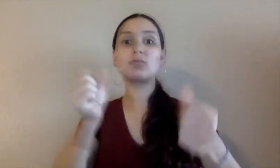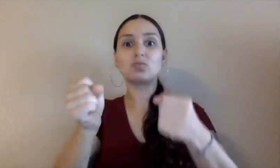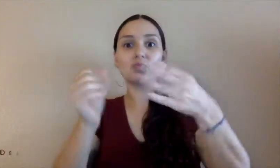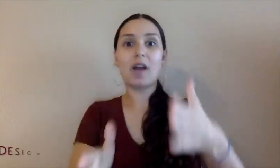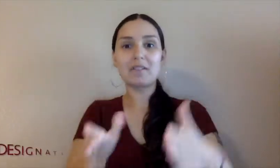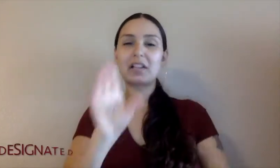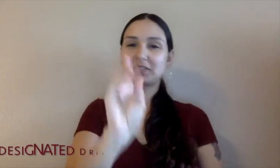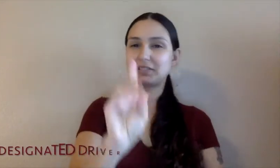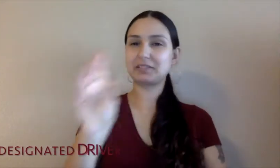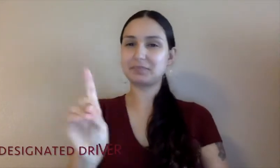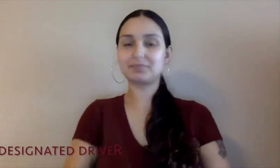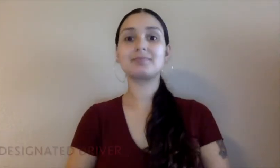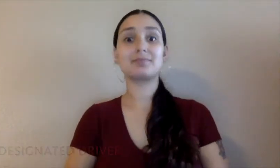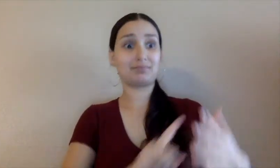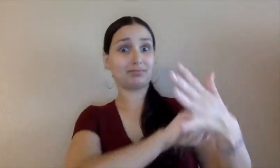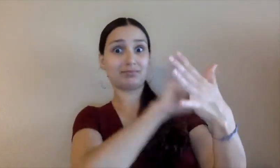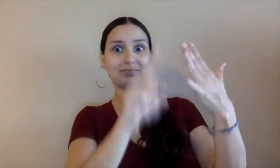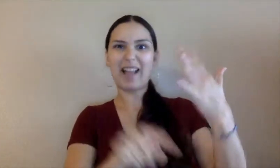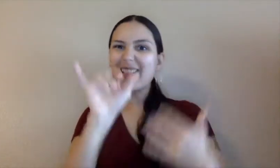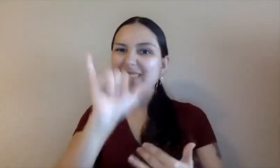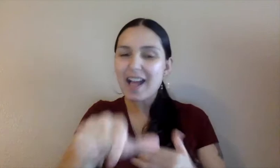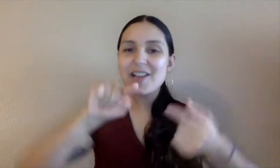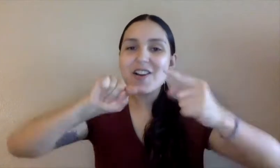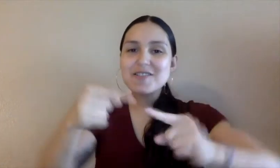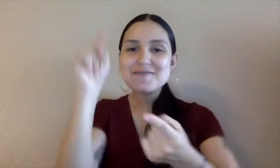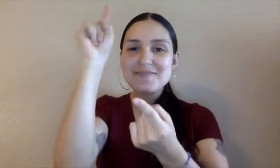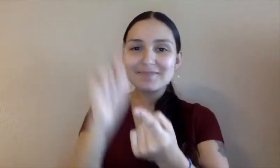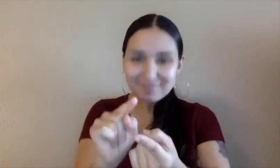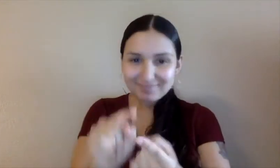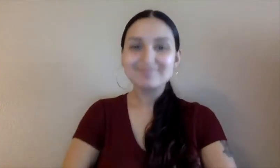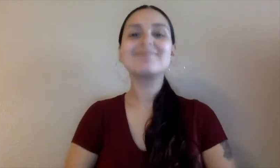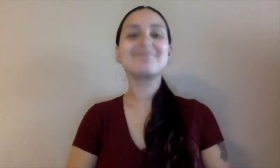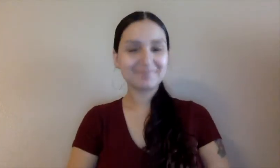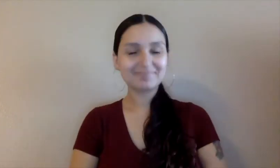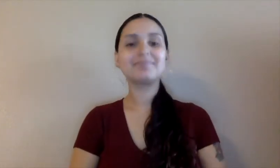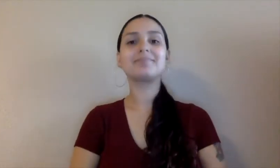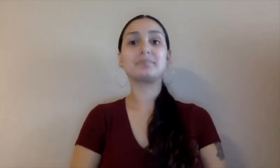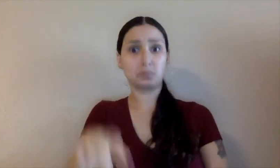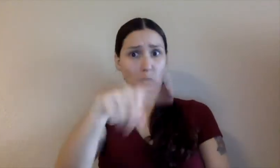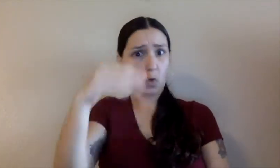Designed Drivers. That’s harm reduction!